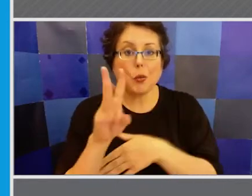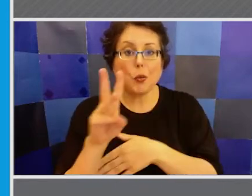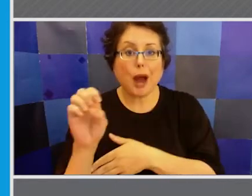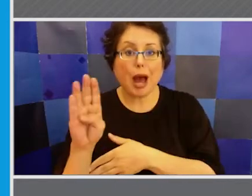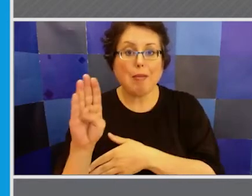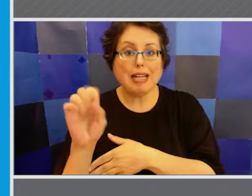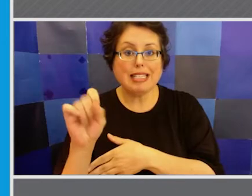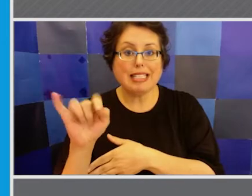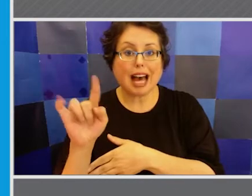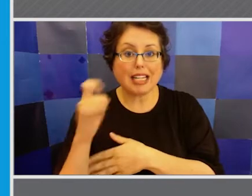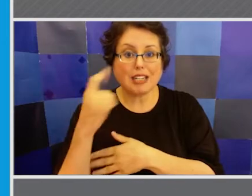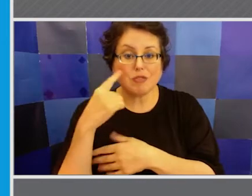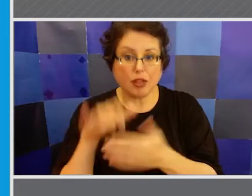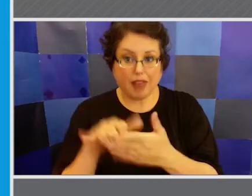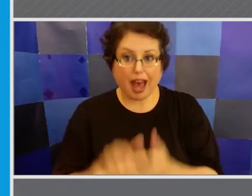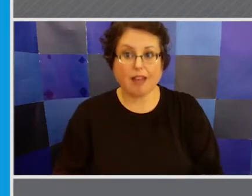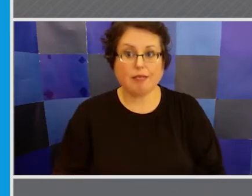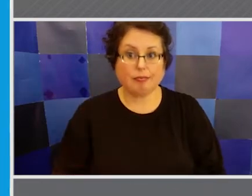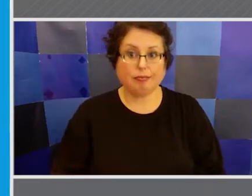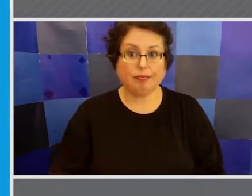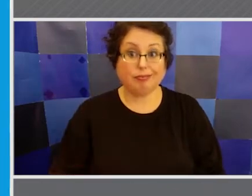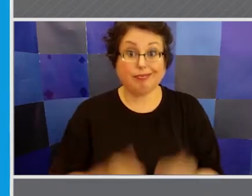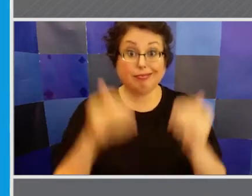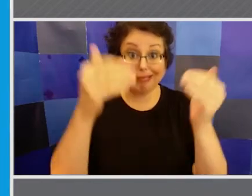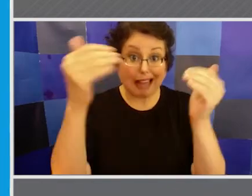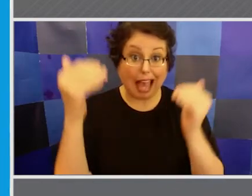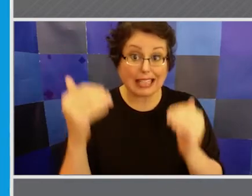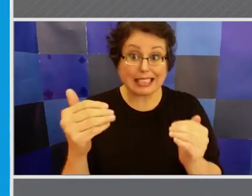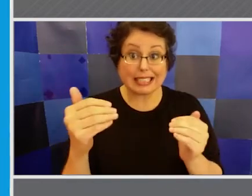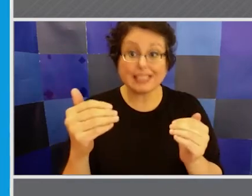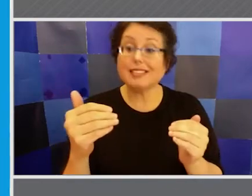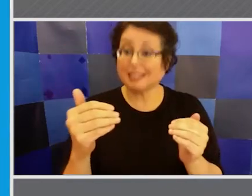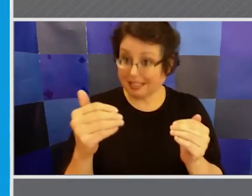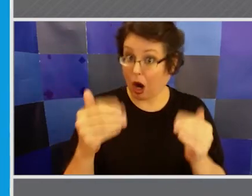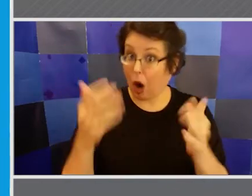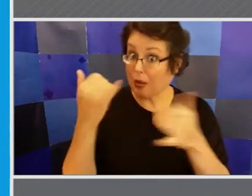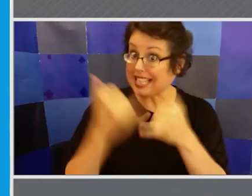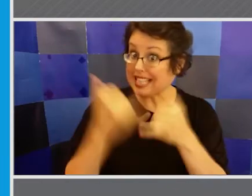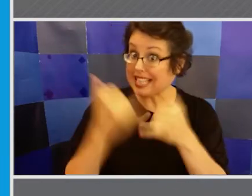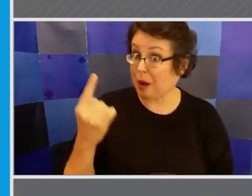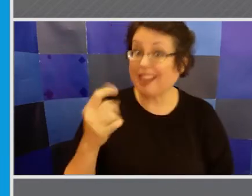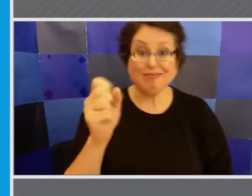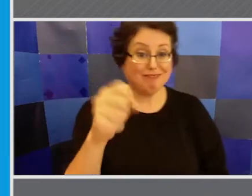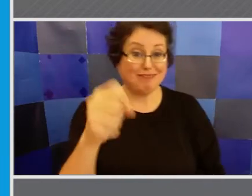Next, this last one. Last one. So I just want to just want to say quickly.